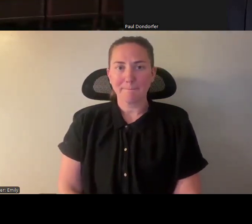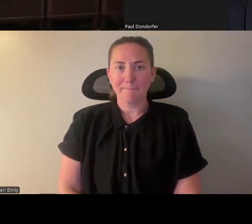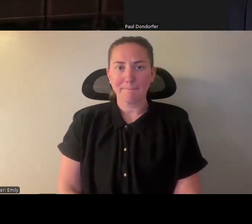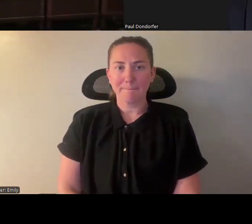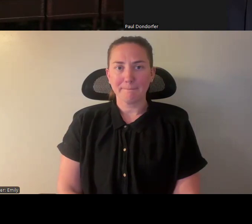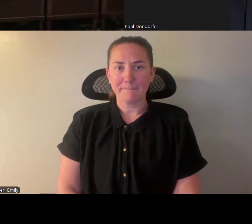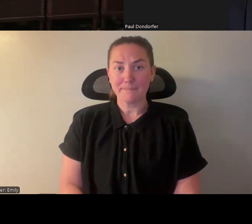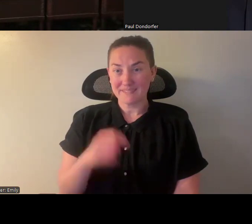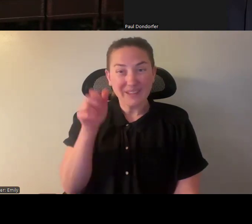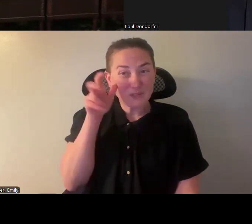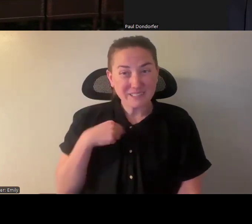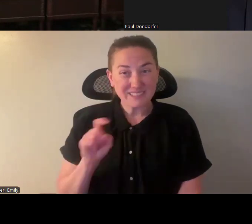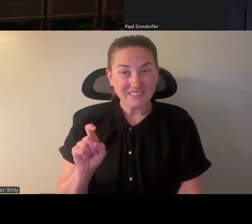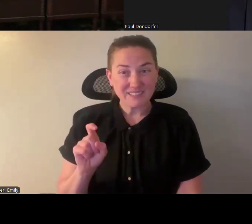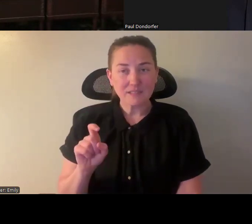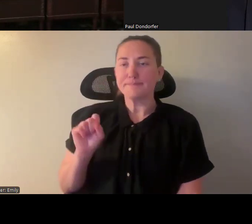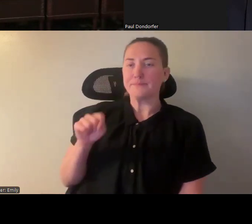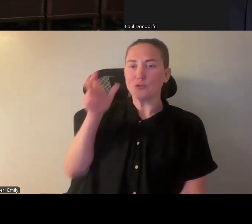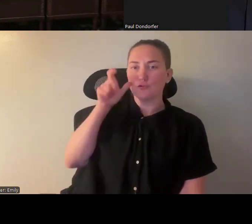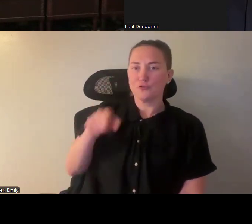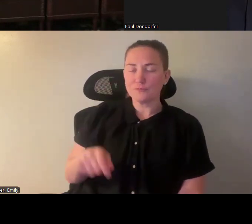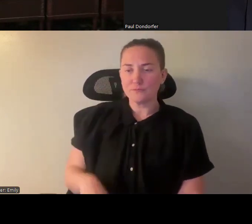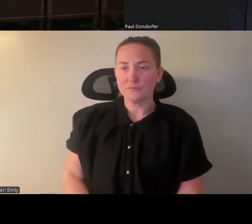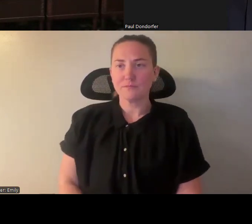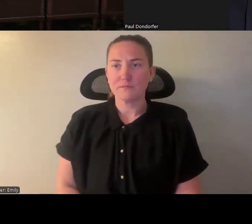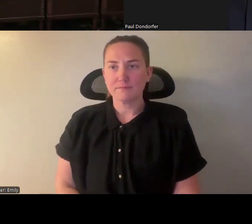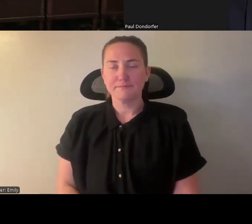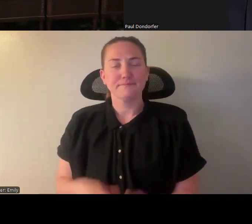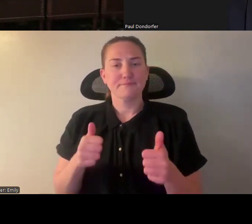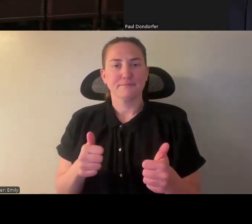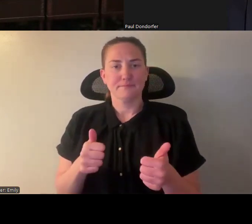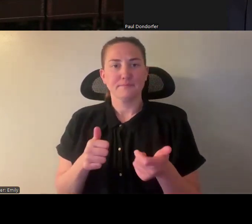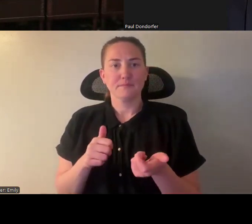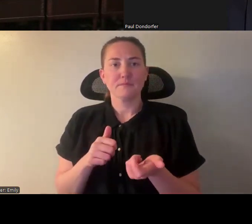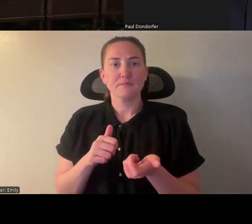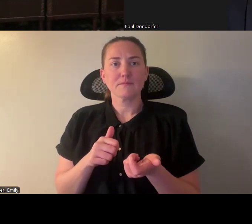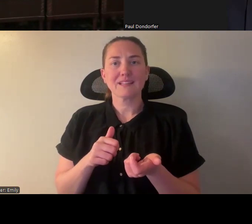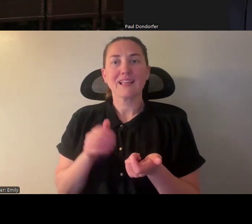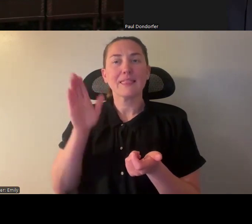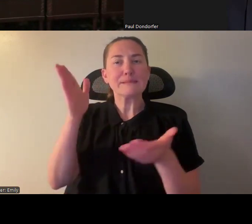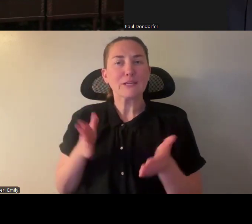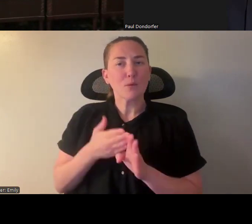can you hear me Yes I can hear you The speaker earlier certainly had